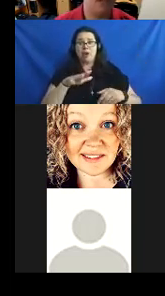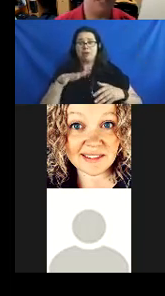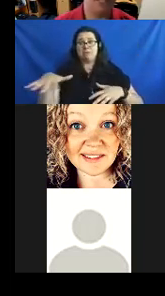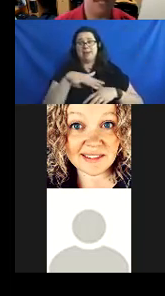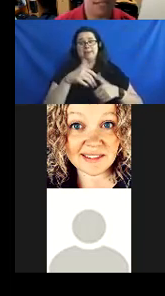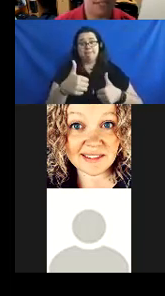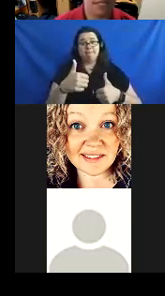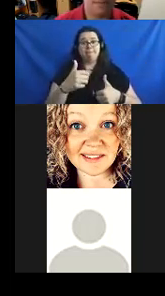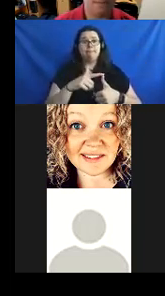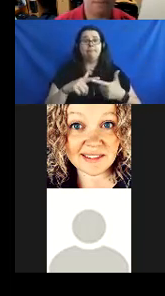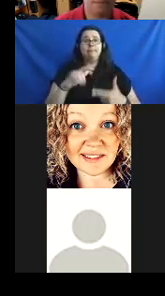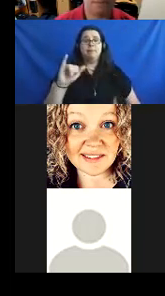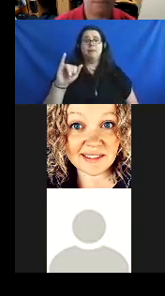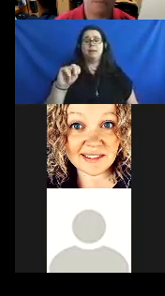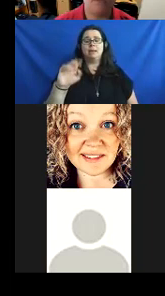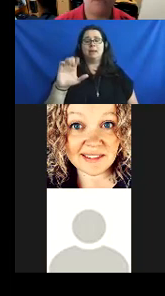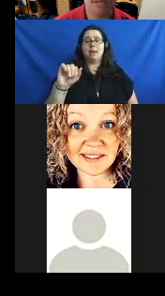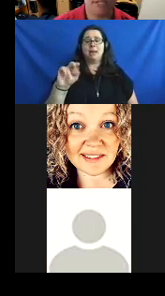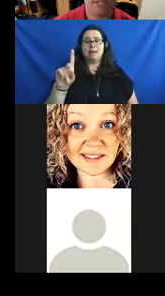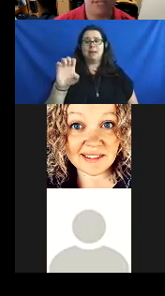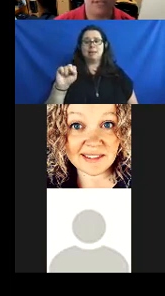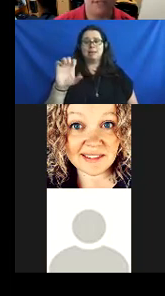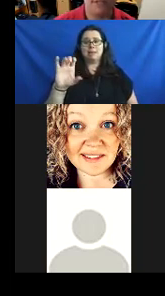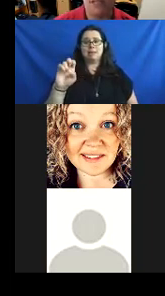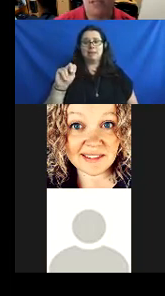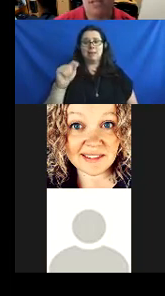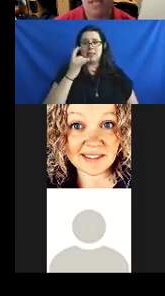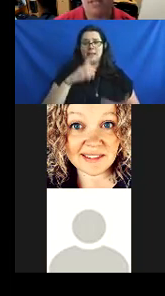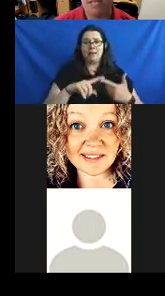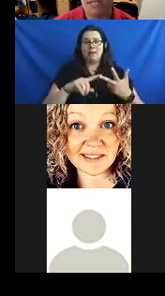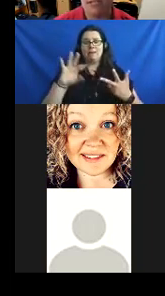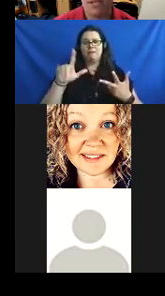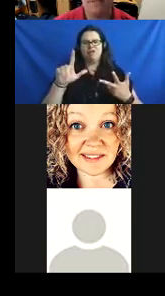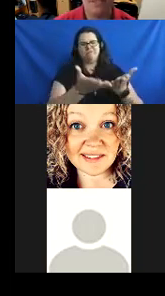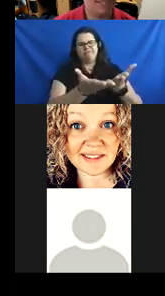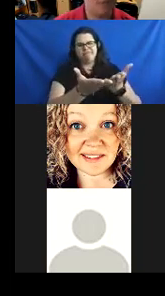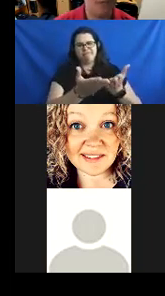INCANDESCENT LIGHT AND FLUORESCENT LIGHT.